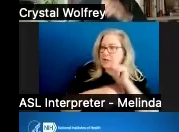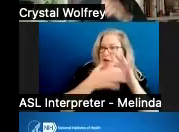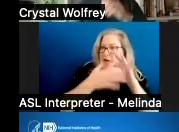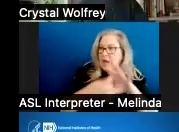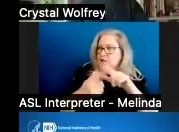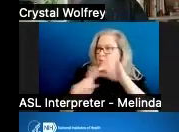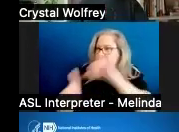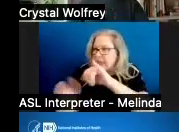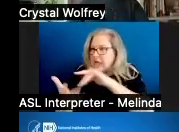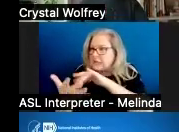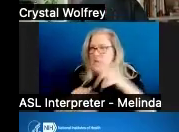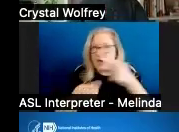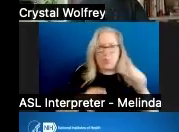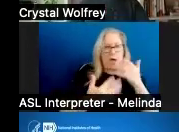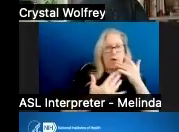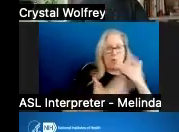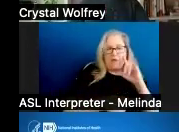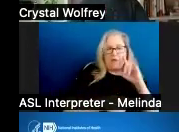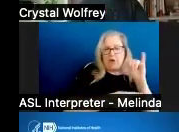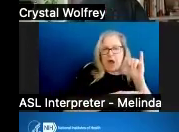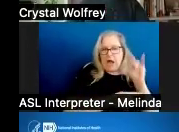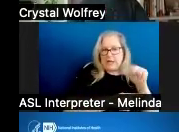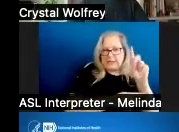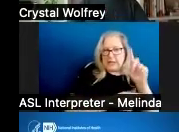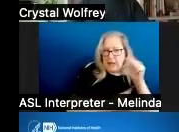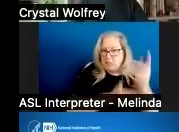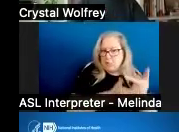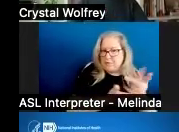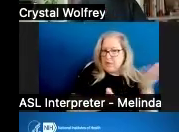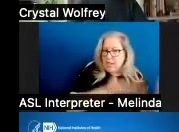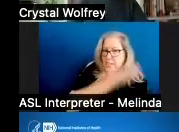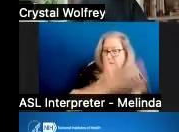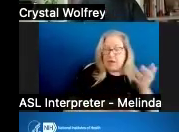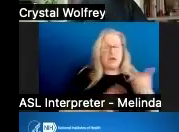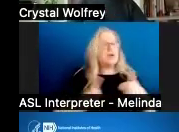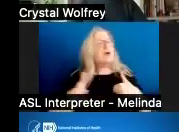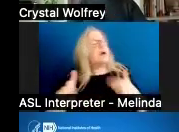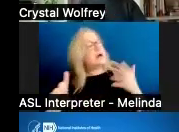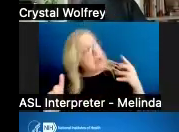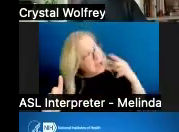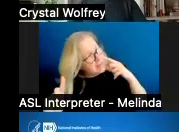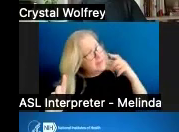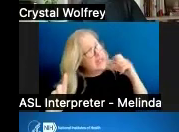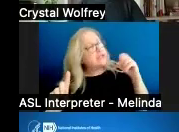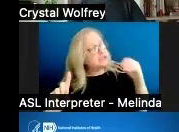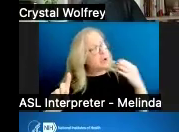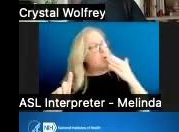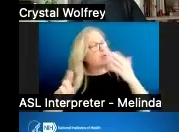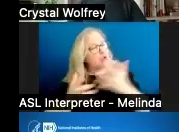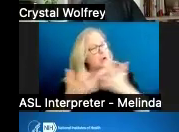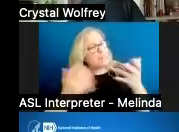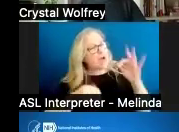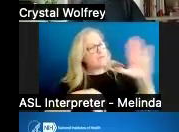while they wait for the IND approval? So the response is, "I think they do, a good amount of bench work that they could move up,